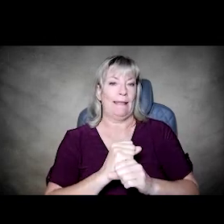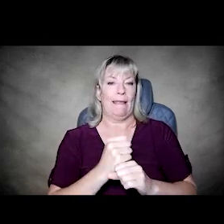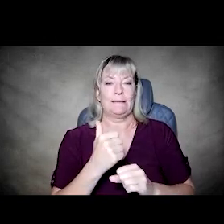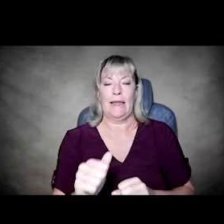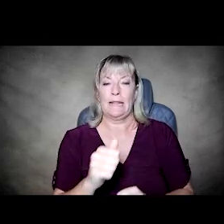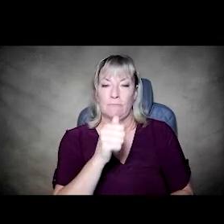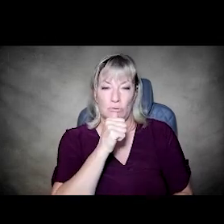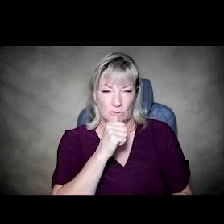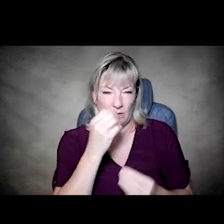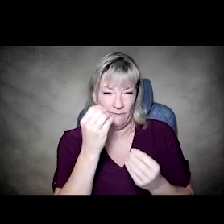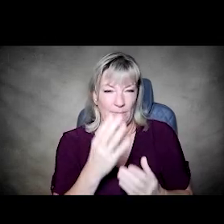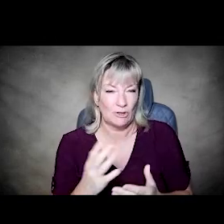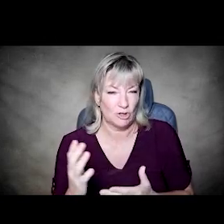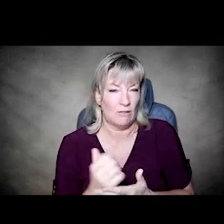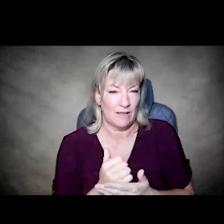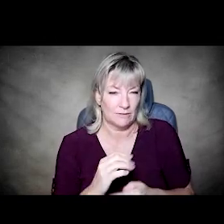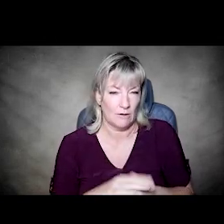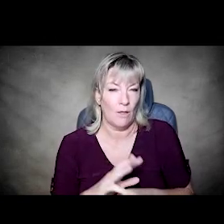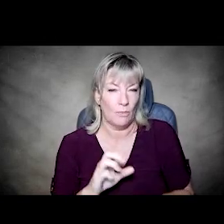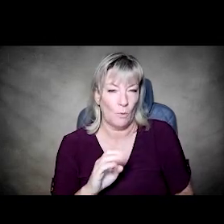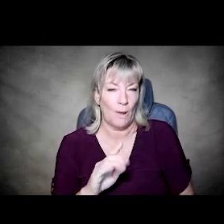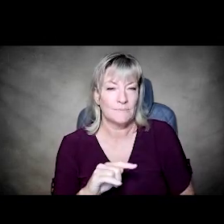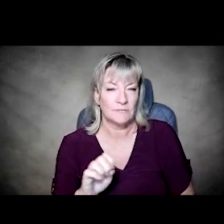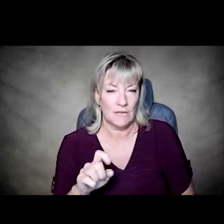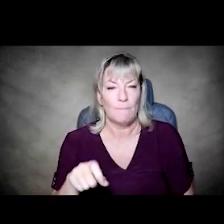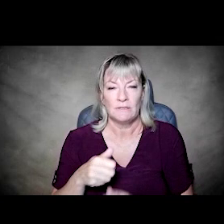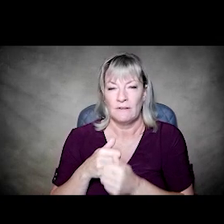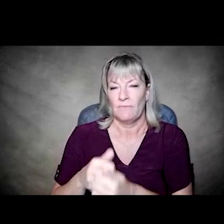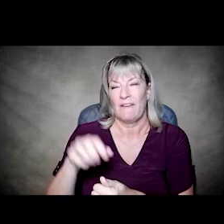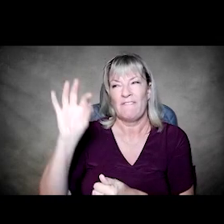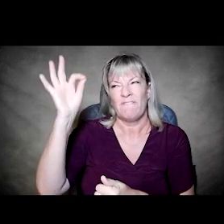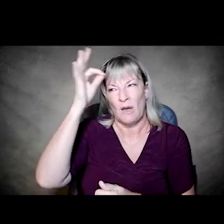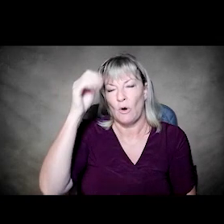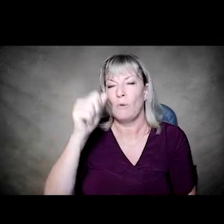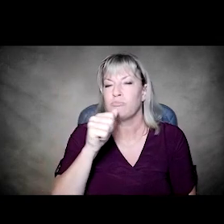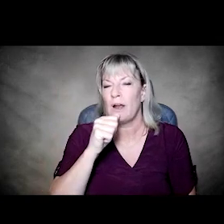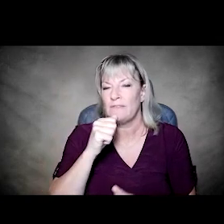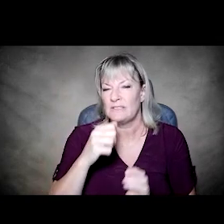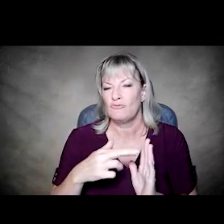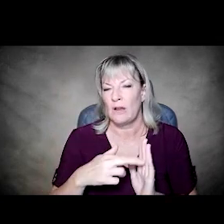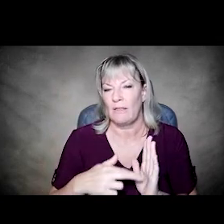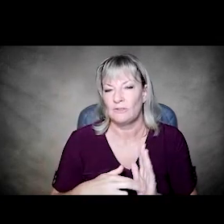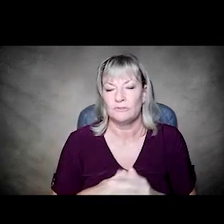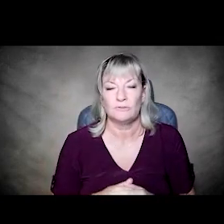collected through the website, in accordance with federal privacy regulations. Be sure to